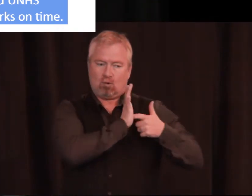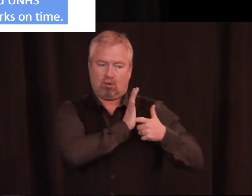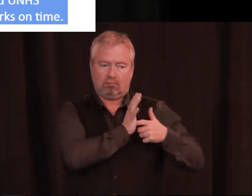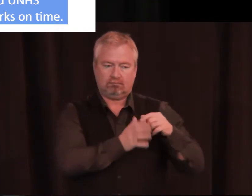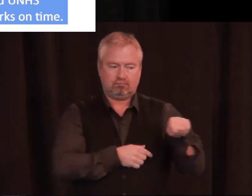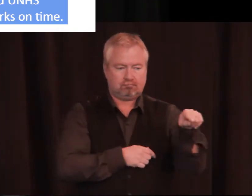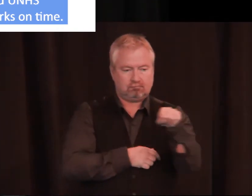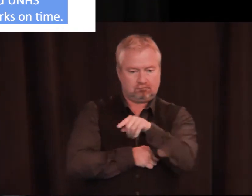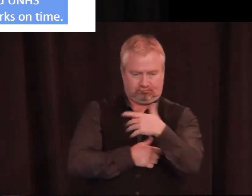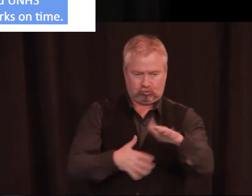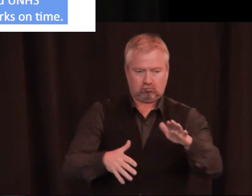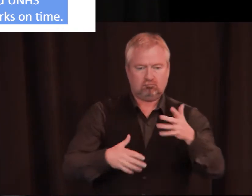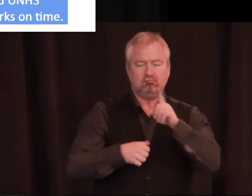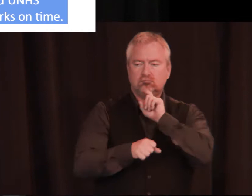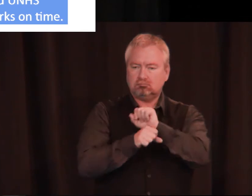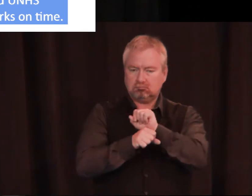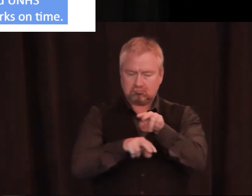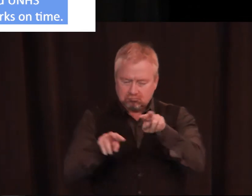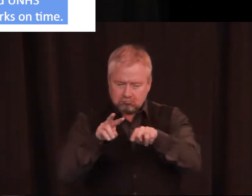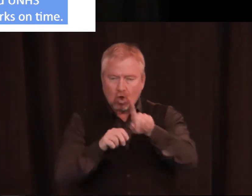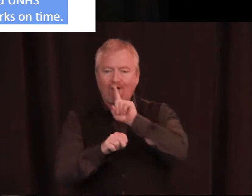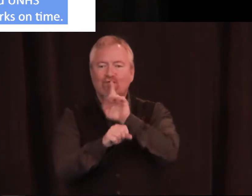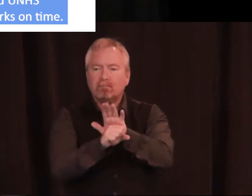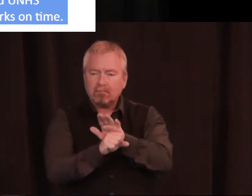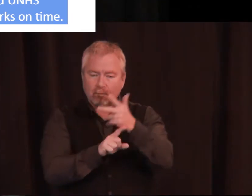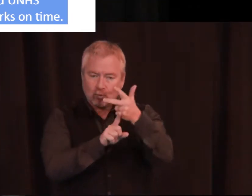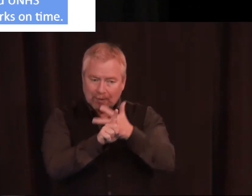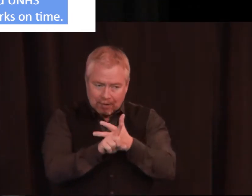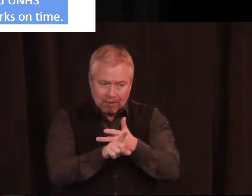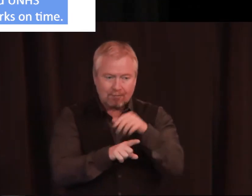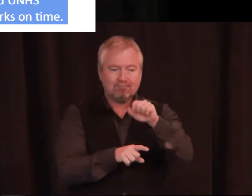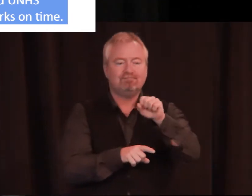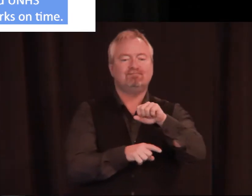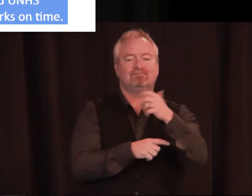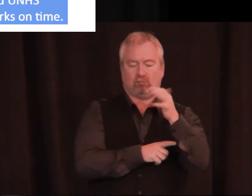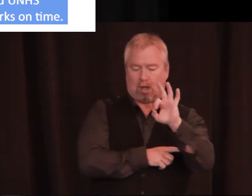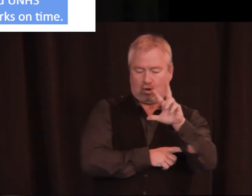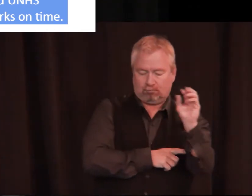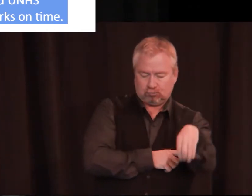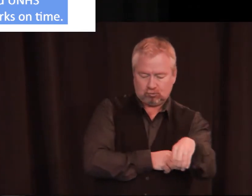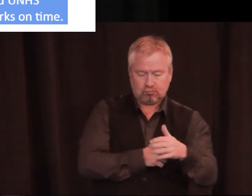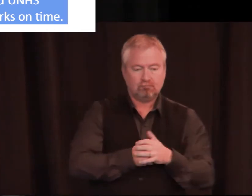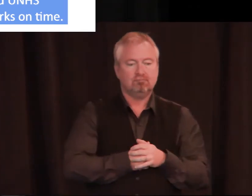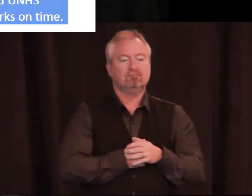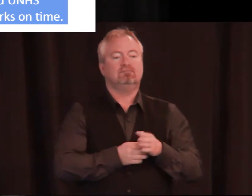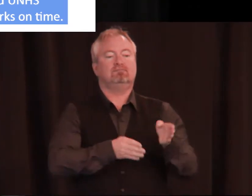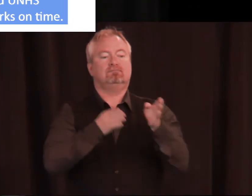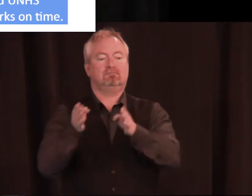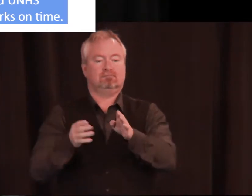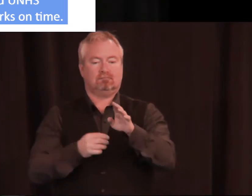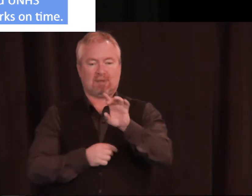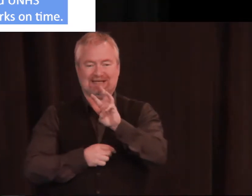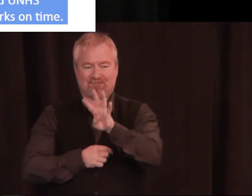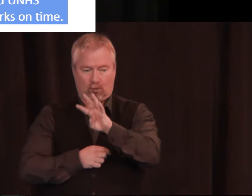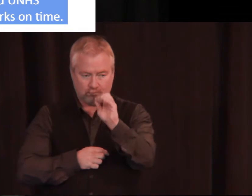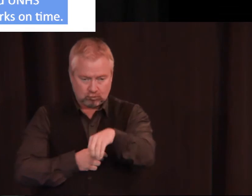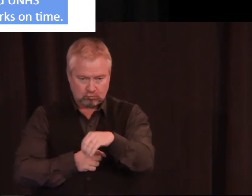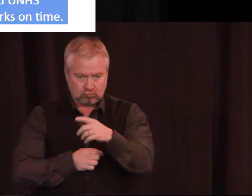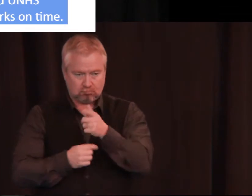their confirmation by 3 months of age, so 83% -- sorry -- 64%, so the majority of them met that goal.